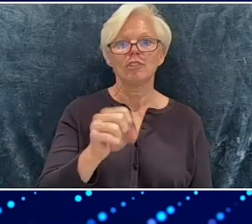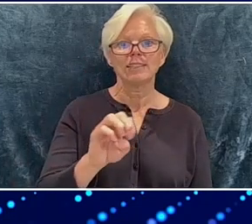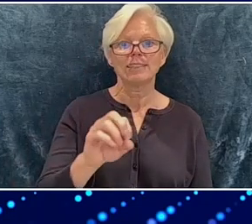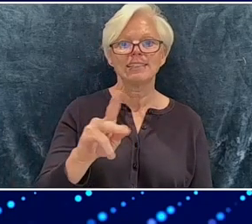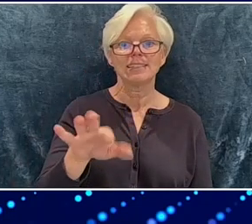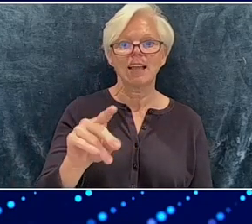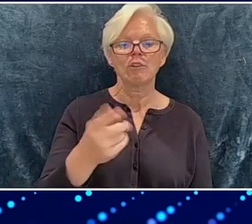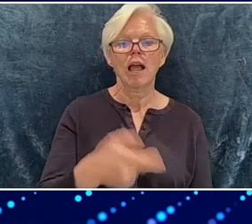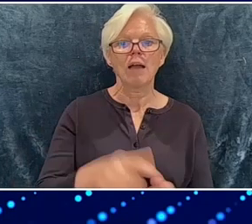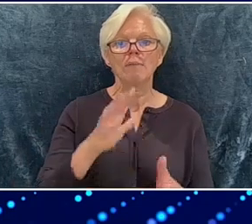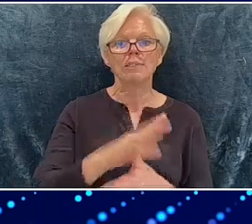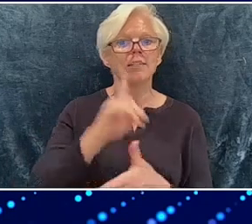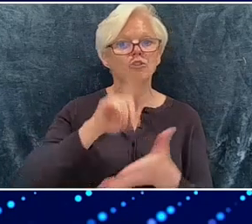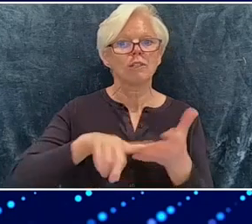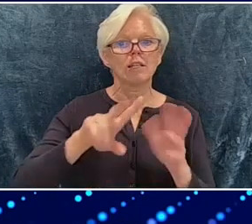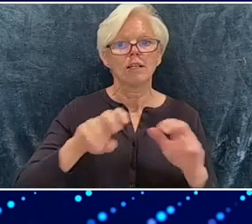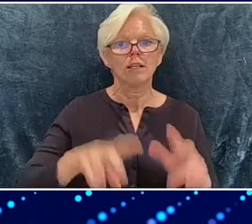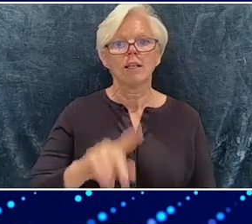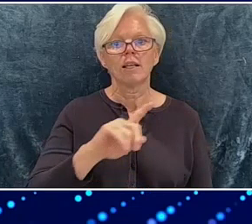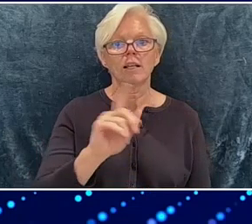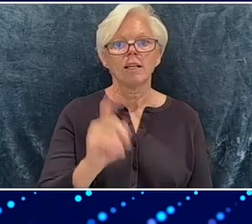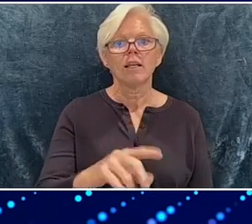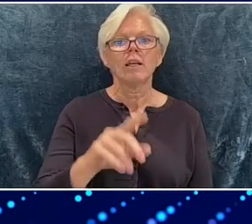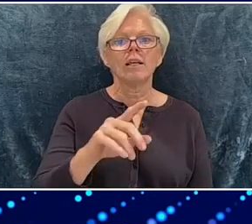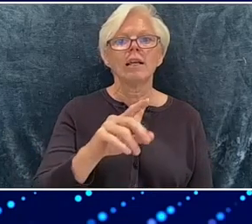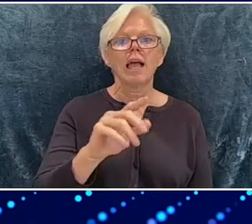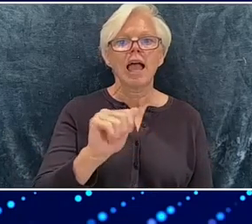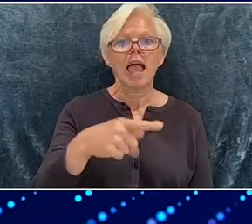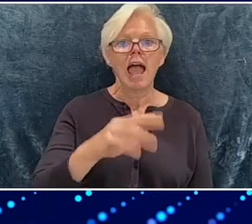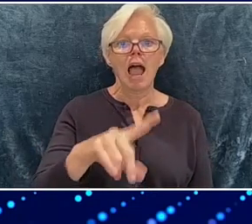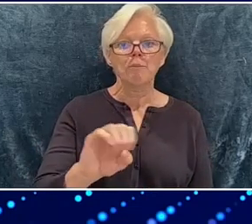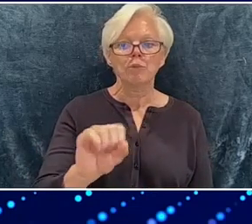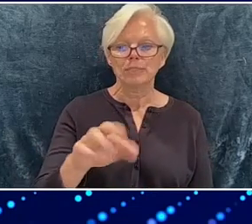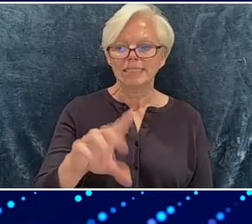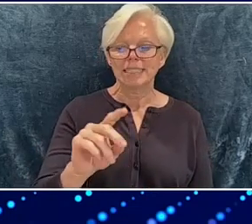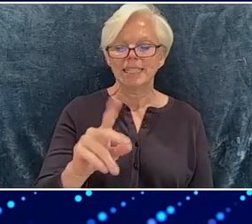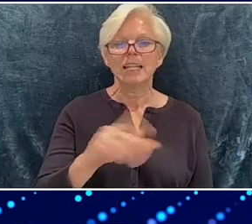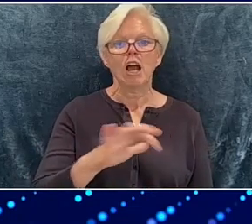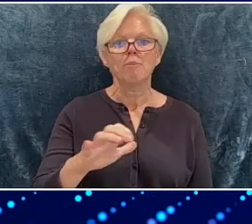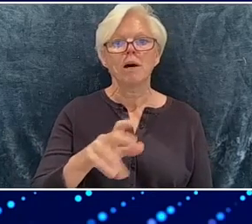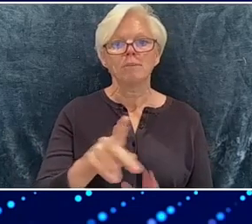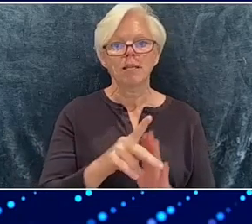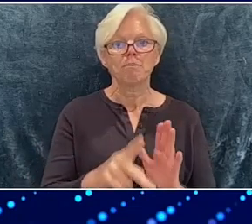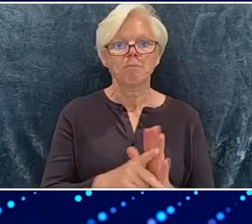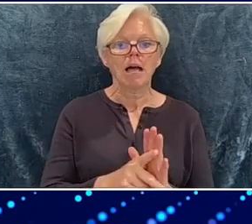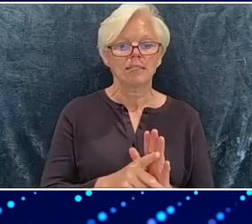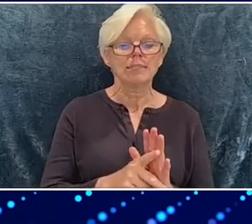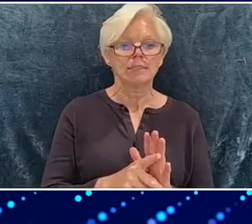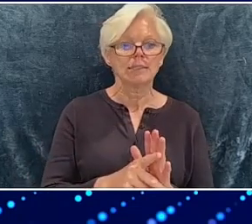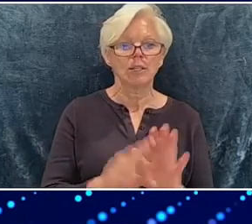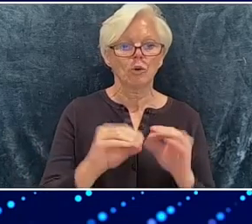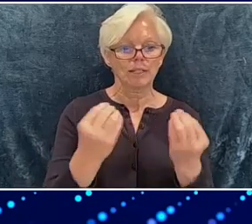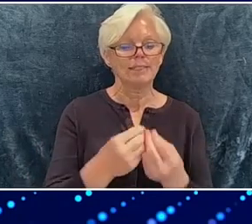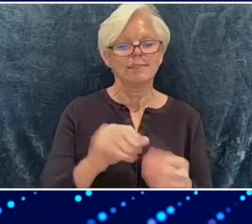senior research analyst at Texas Appleseed, a public policy organization based in Austin. I authored the report, Withholding Higher